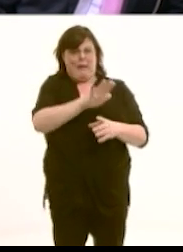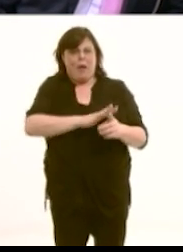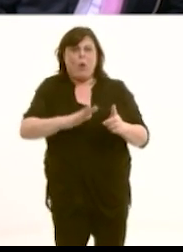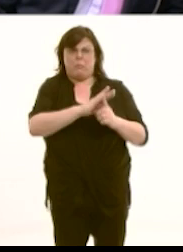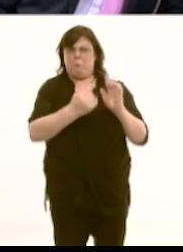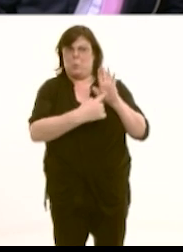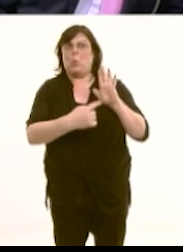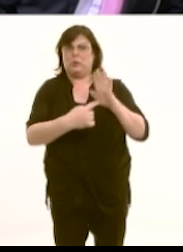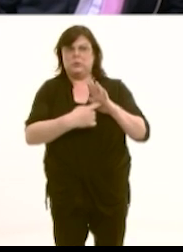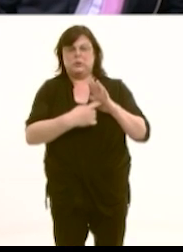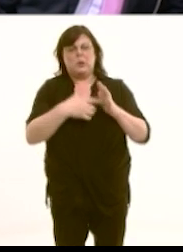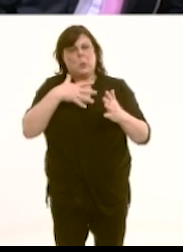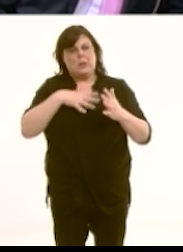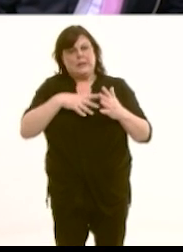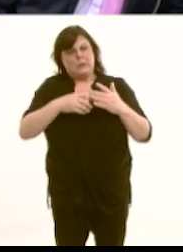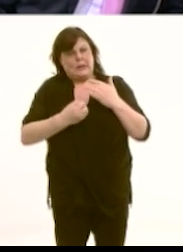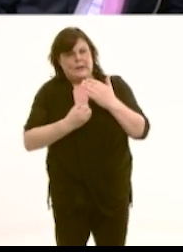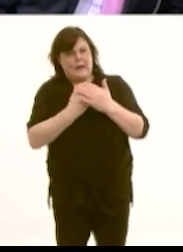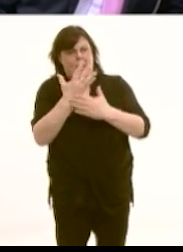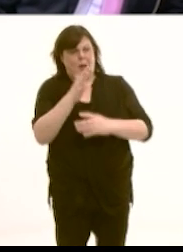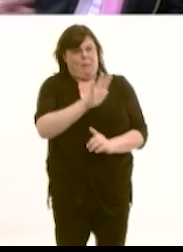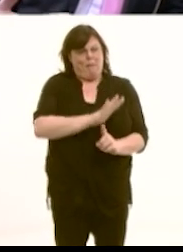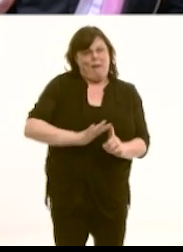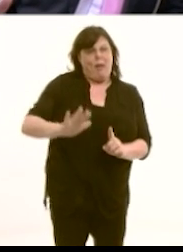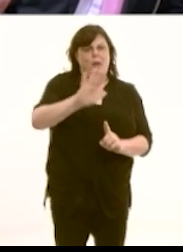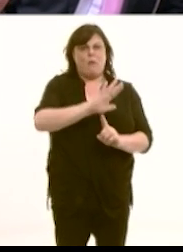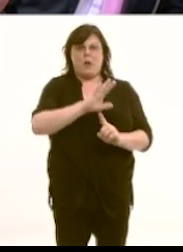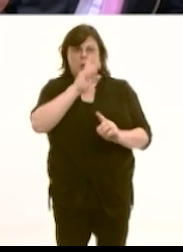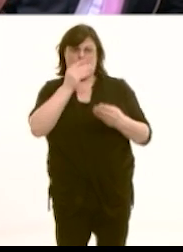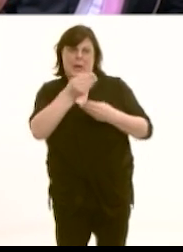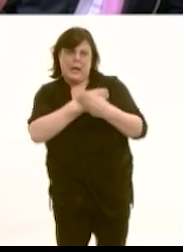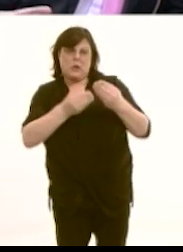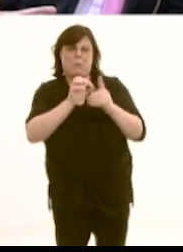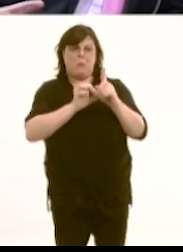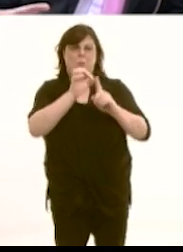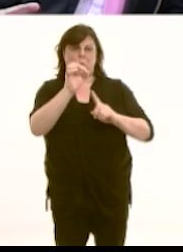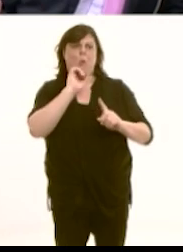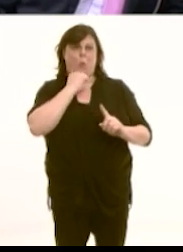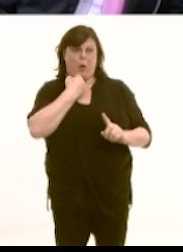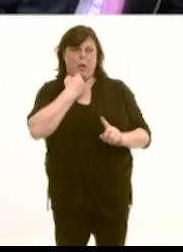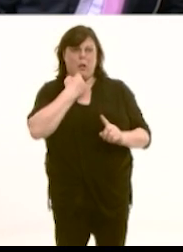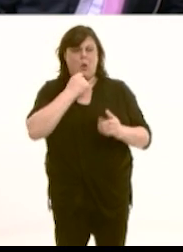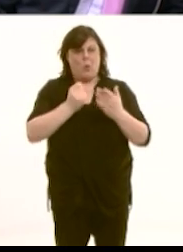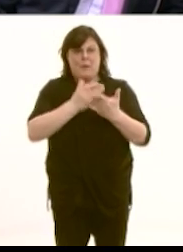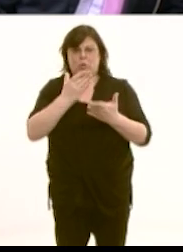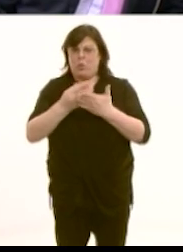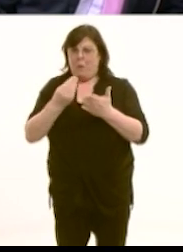itself, in order to develop the area economically in a way that ensures that investment comes to every part of the region.